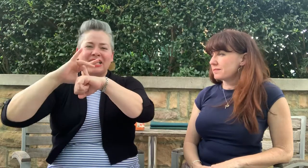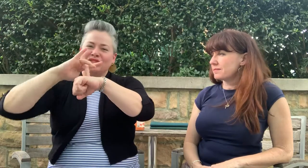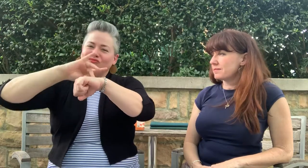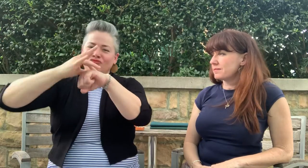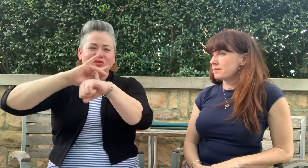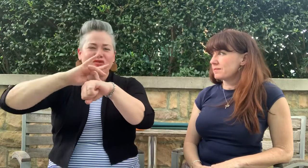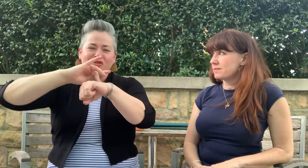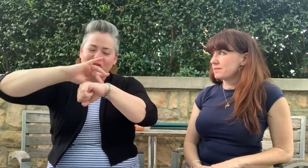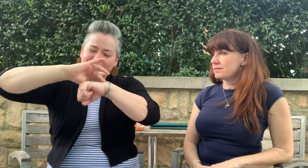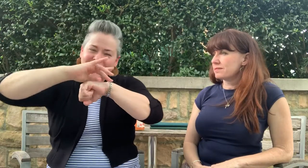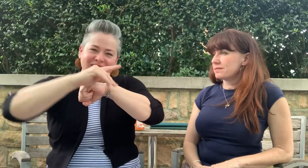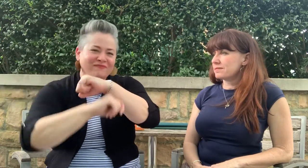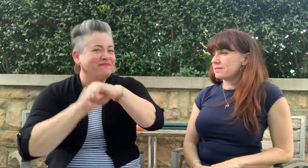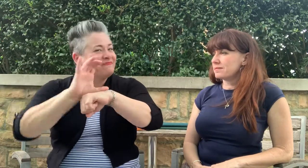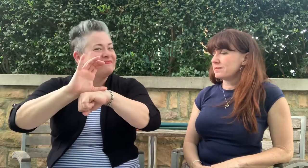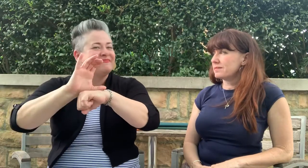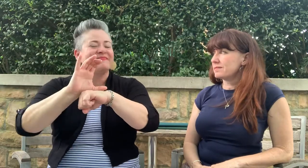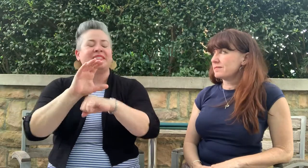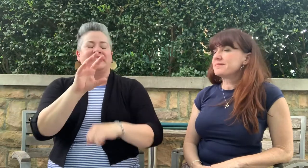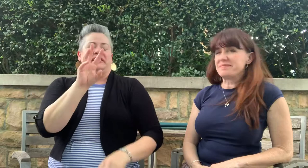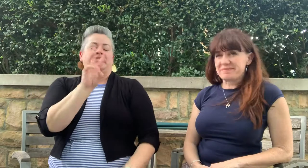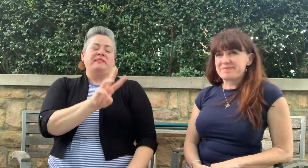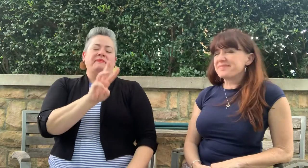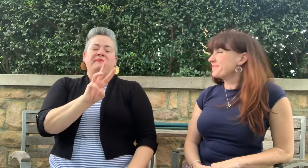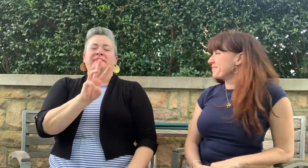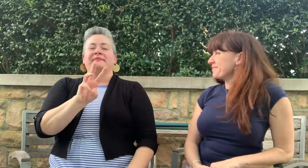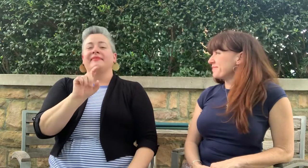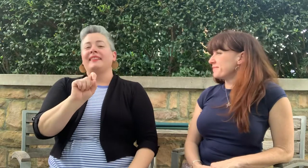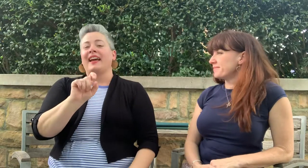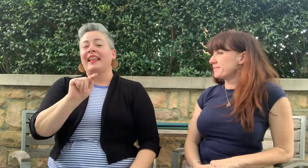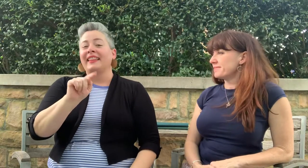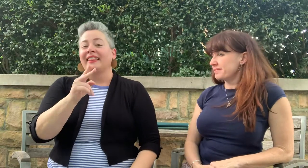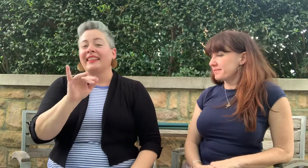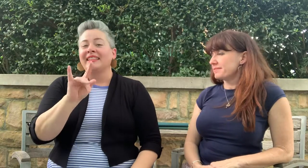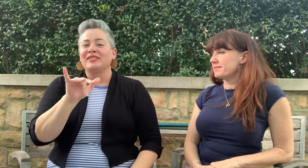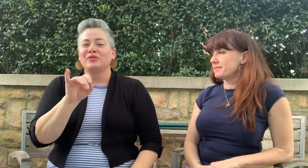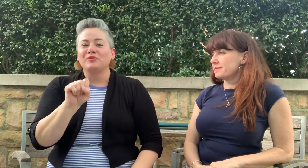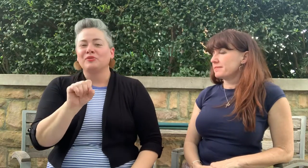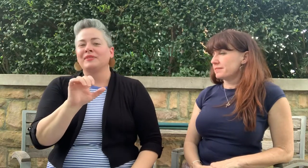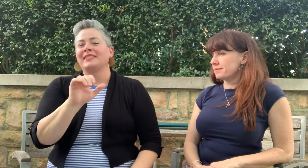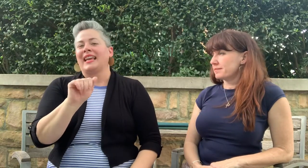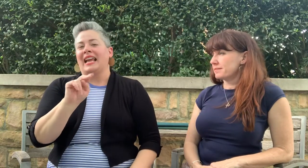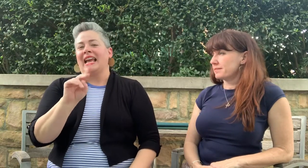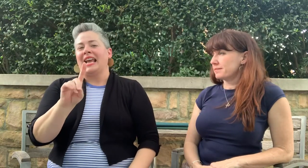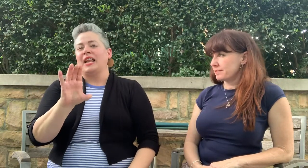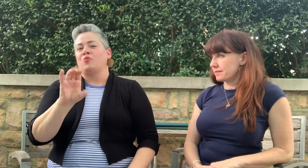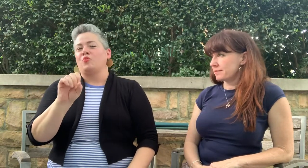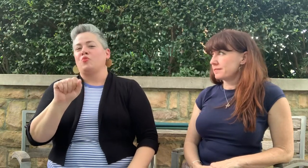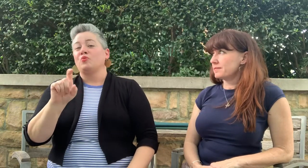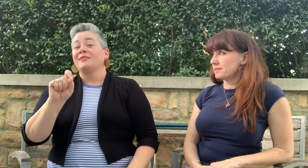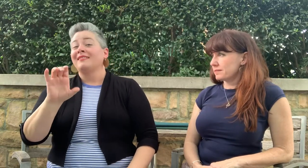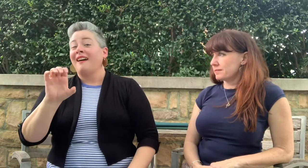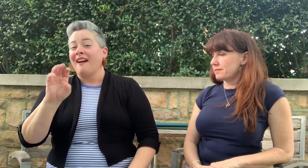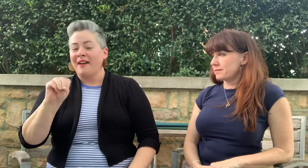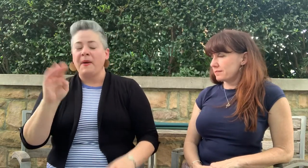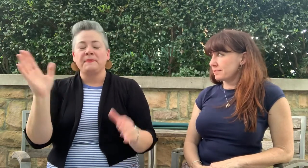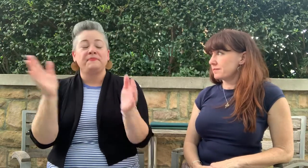Check out our website: www.thistlesandcoos.com